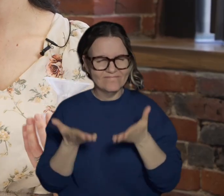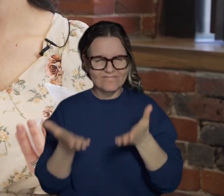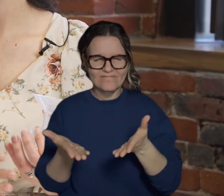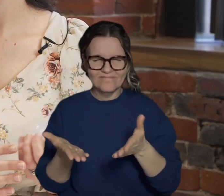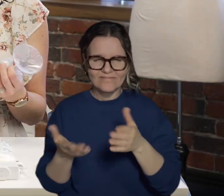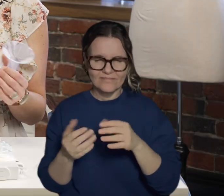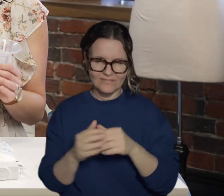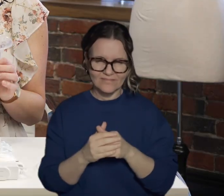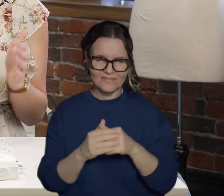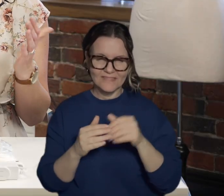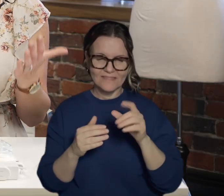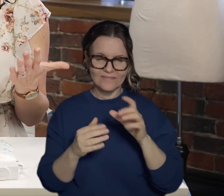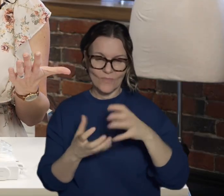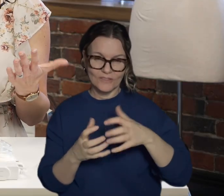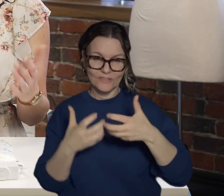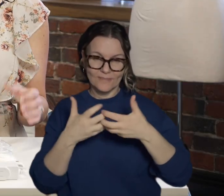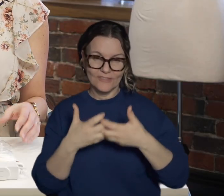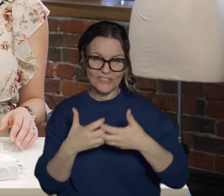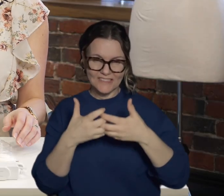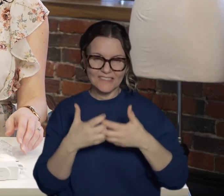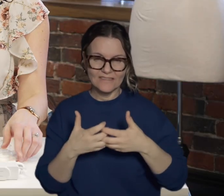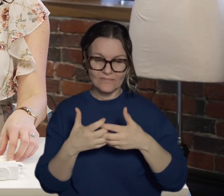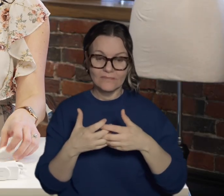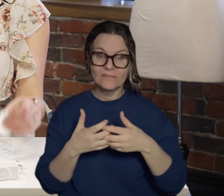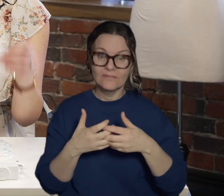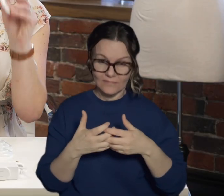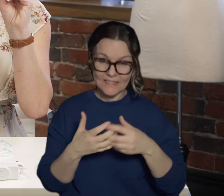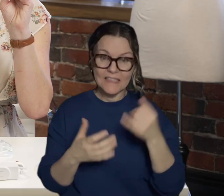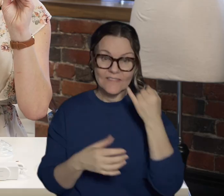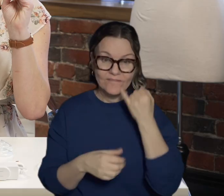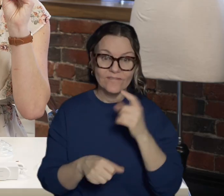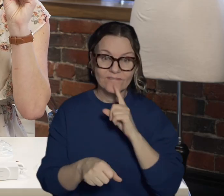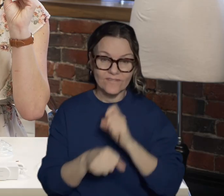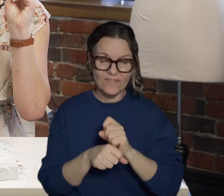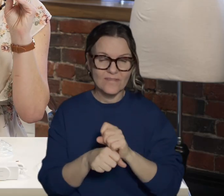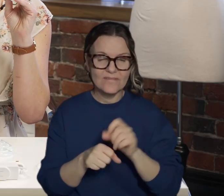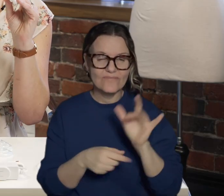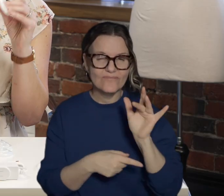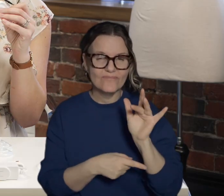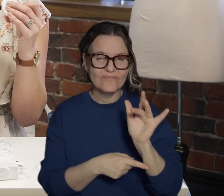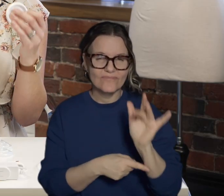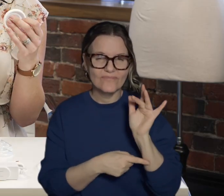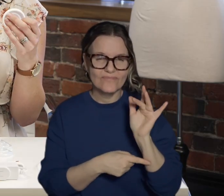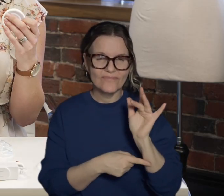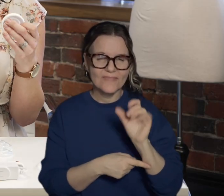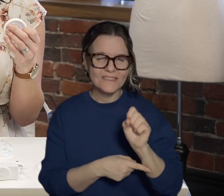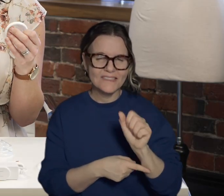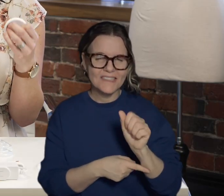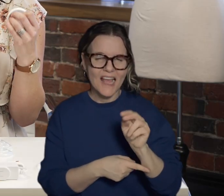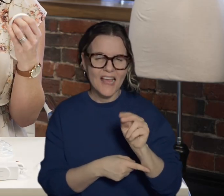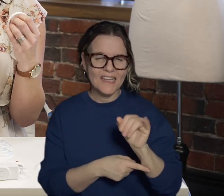early um so it's not recommended to sanitize your parts in the dishwasher on a sanitize cycle for